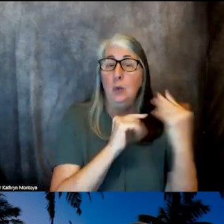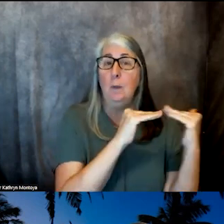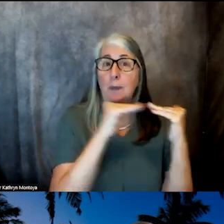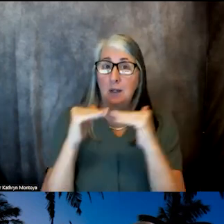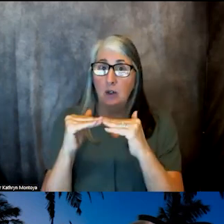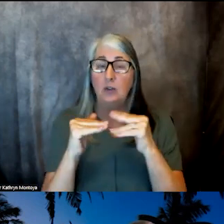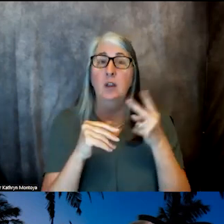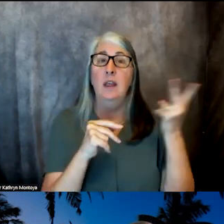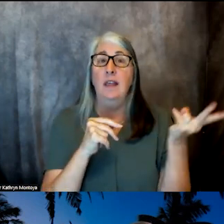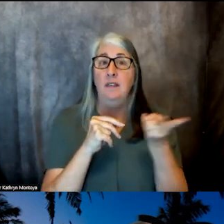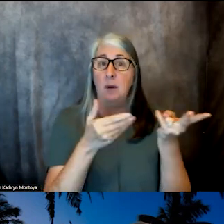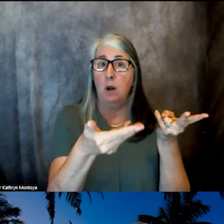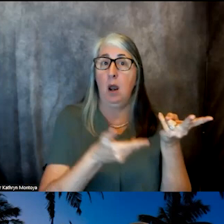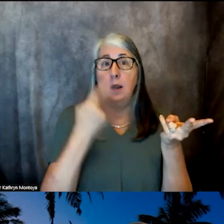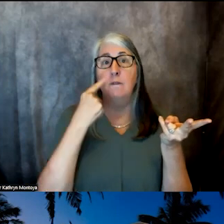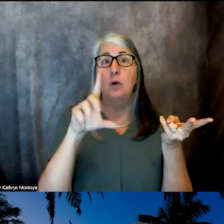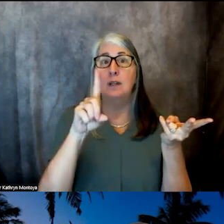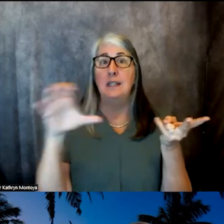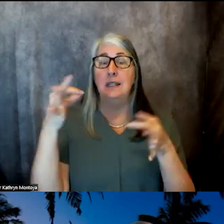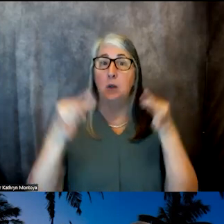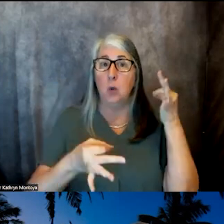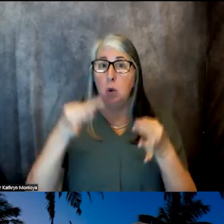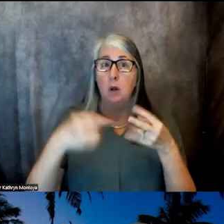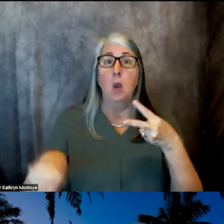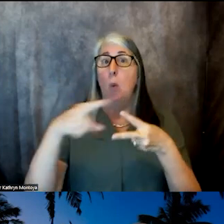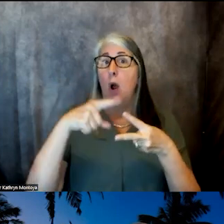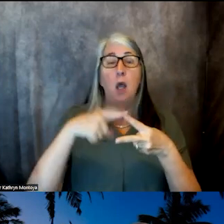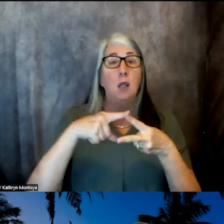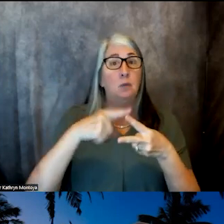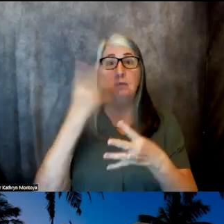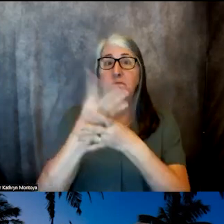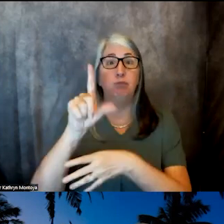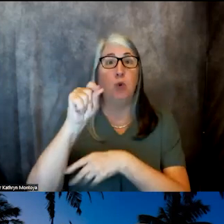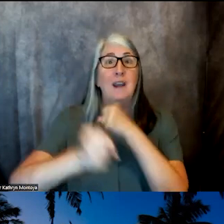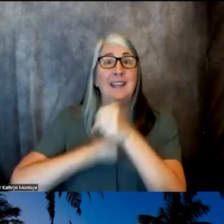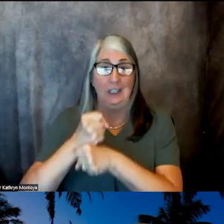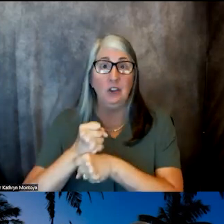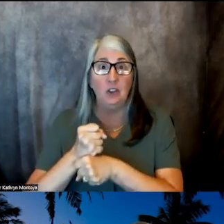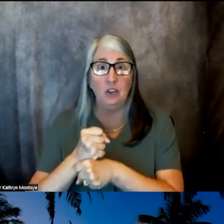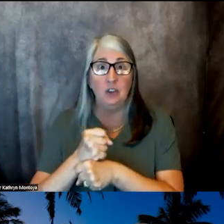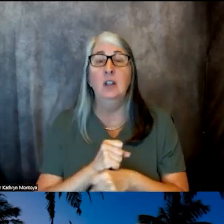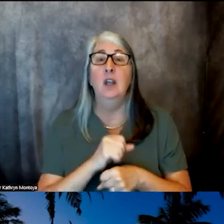FOR THE DC COURT -- ONE OF THEM 20 YEARS -- ON THE APPLICATION,